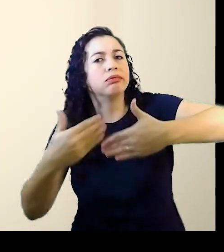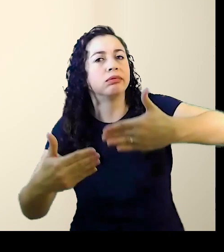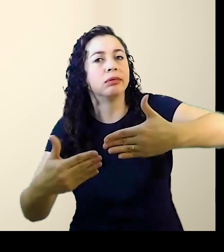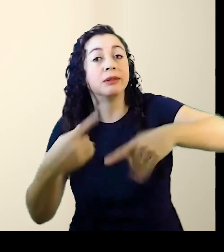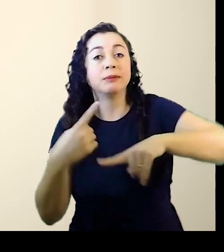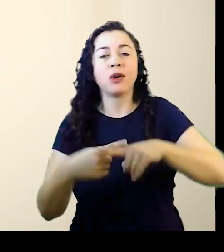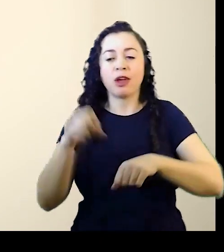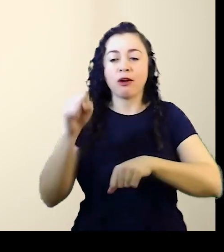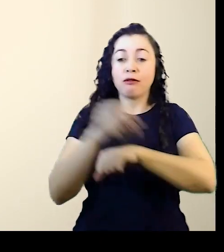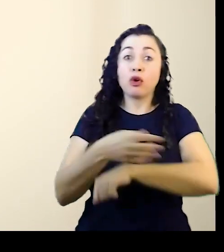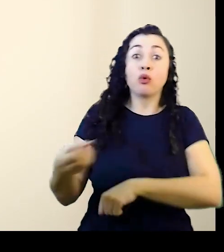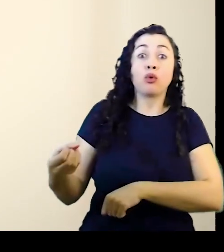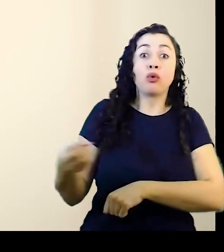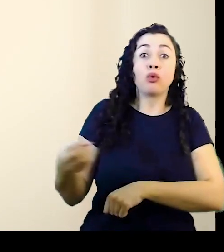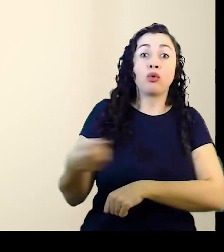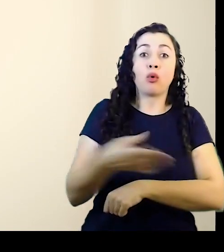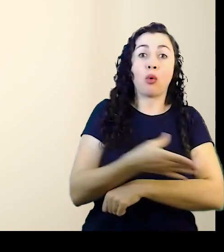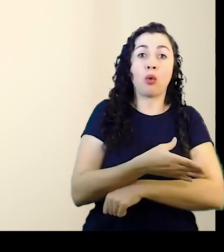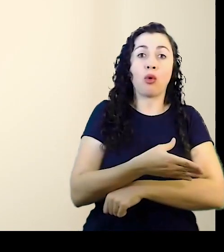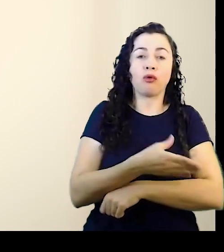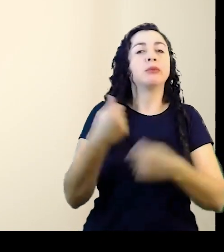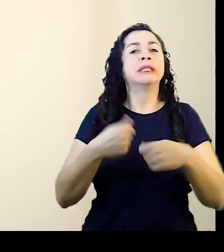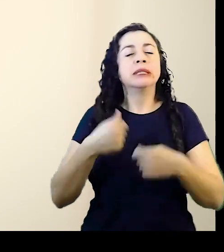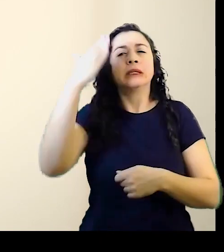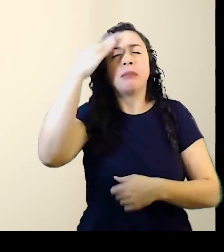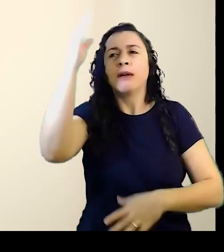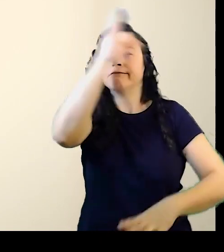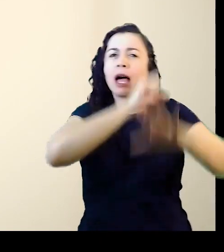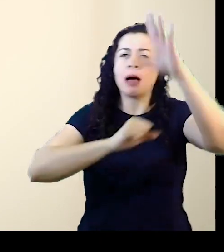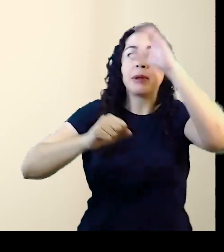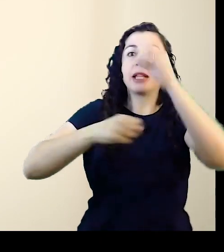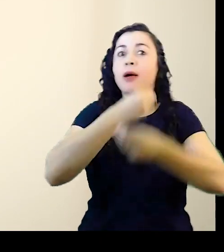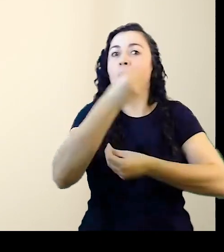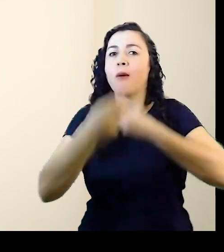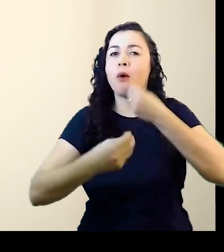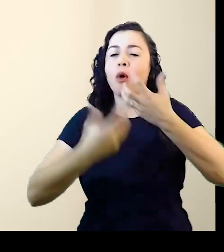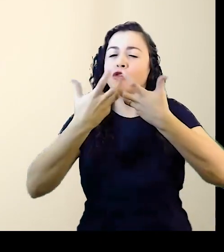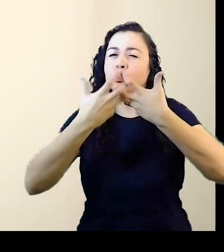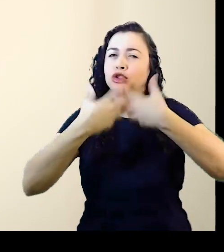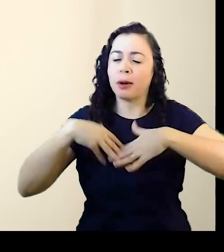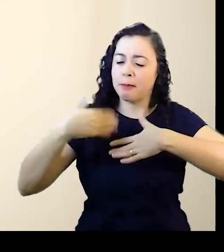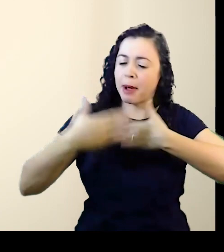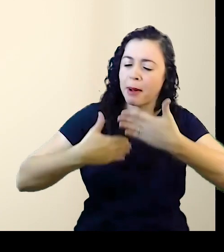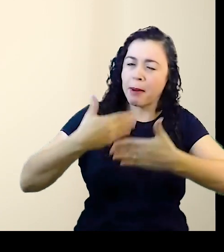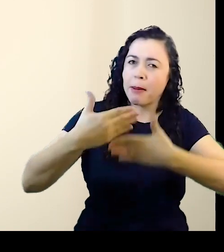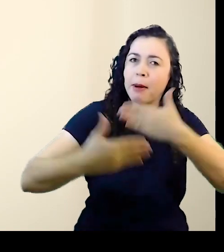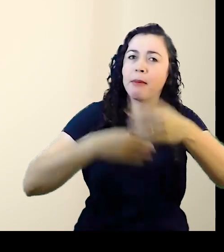we have a lot to find out, to learn about this infection process. So this is a moment